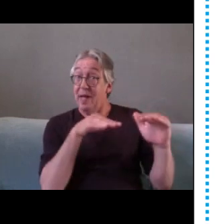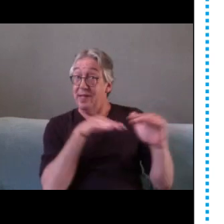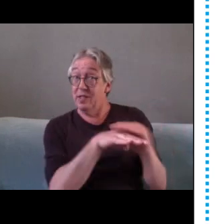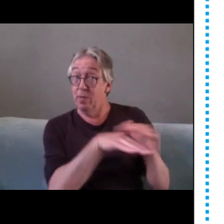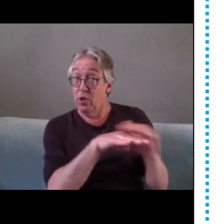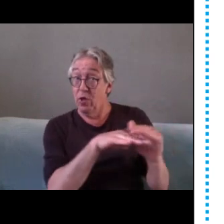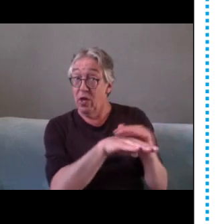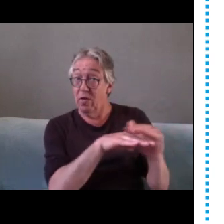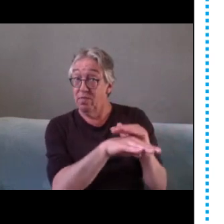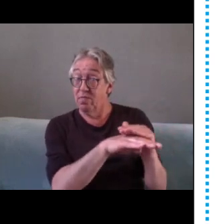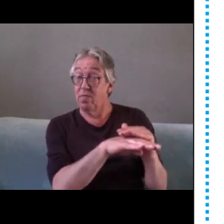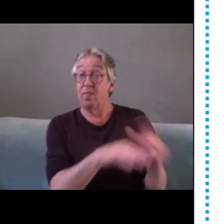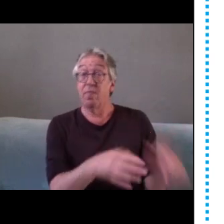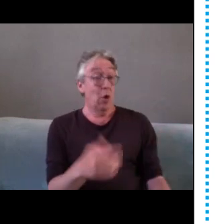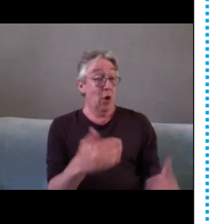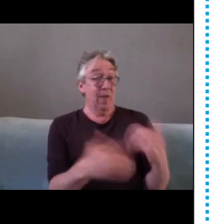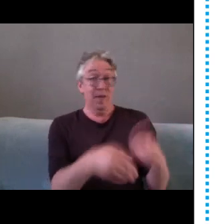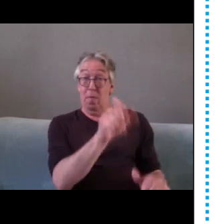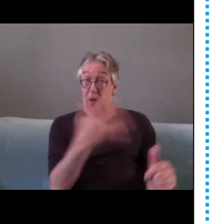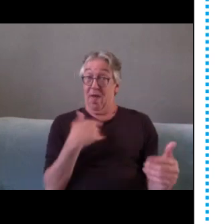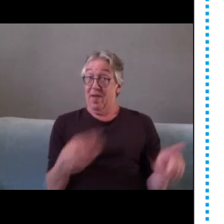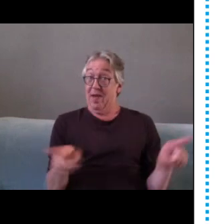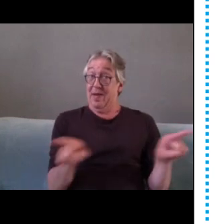and choice for persons with disabilities is ensured.